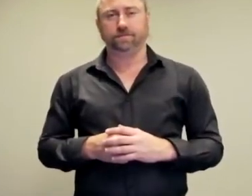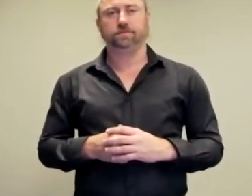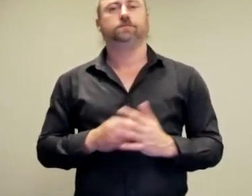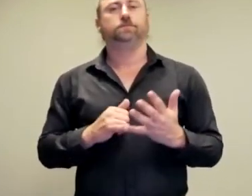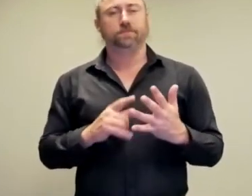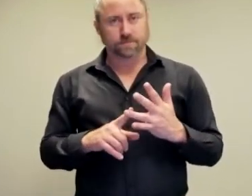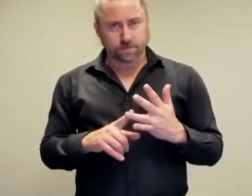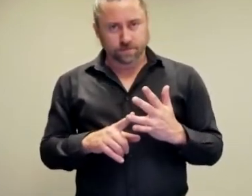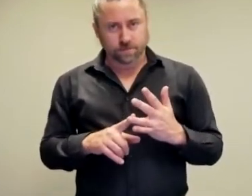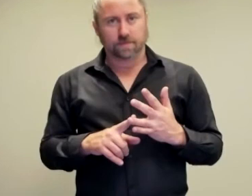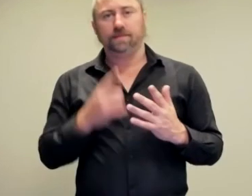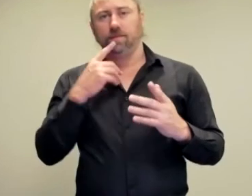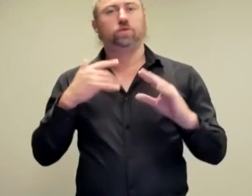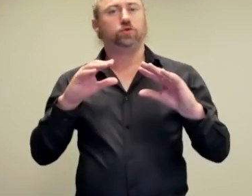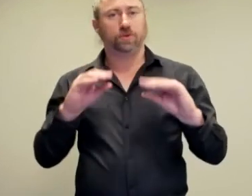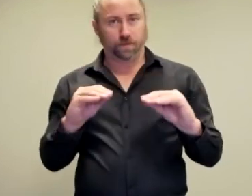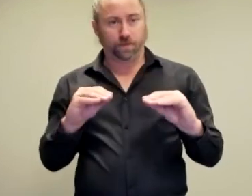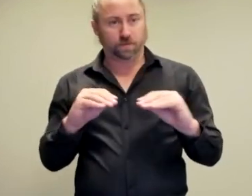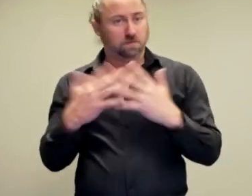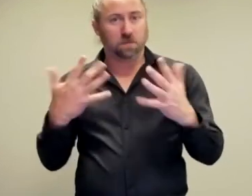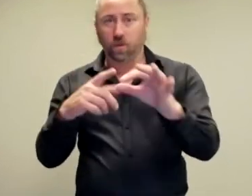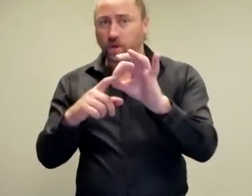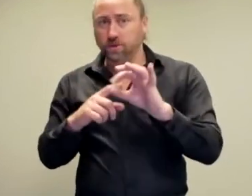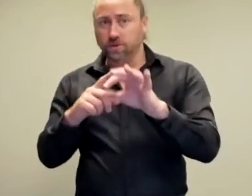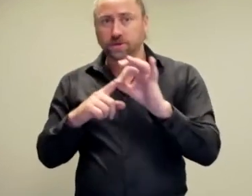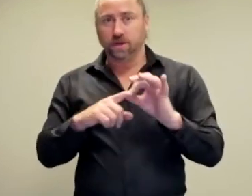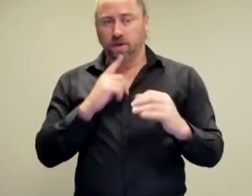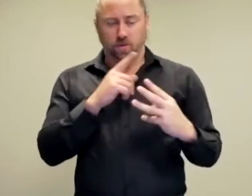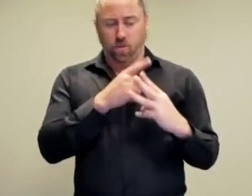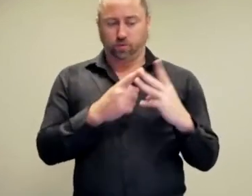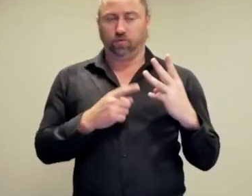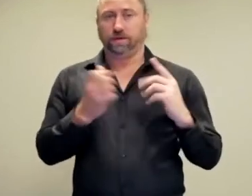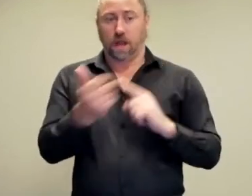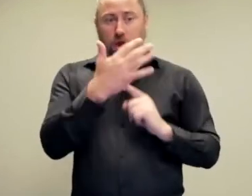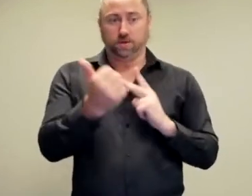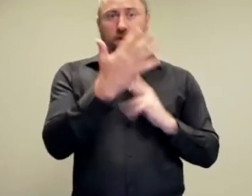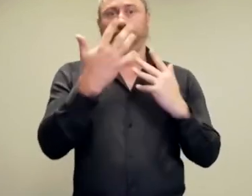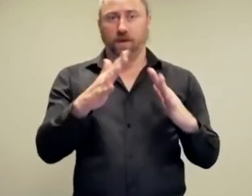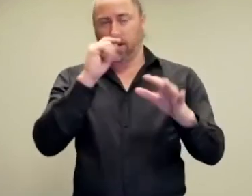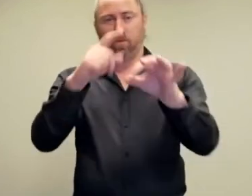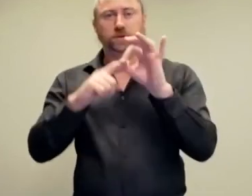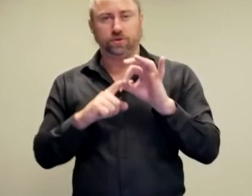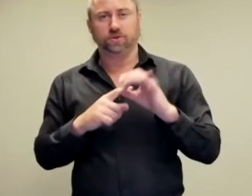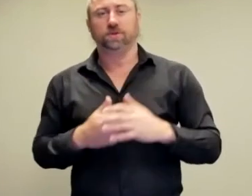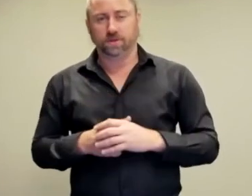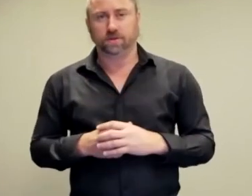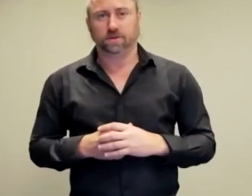So I’m going to stop for some questions after the next three slides and I won't go into